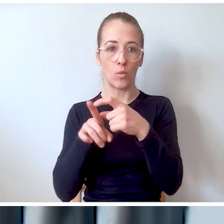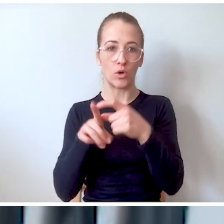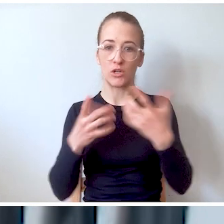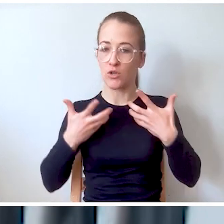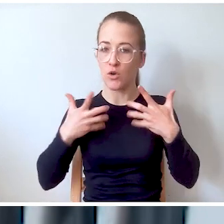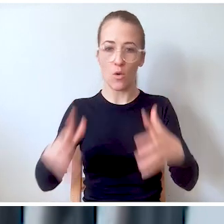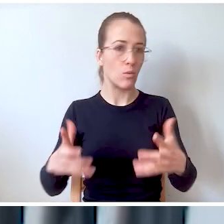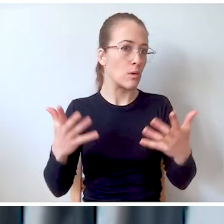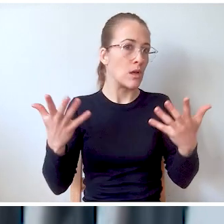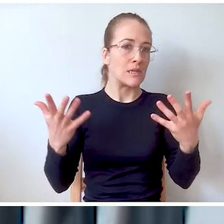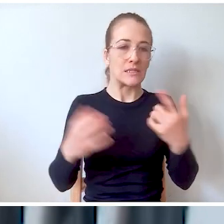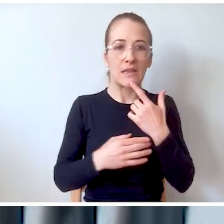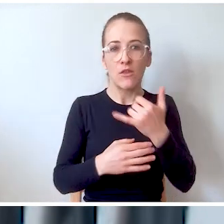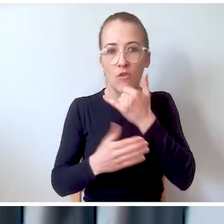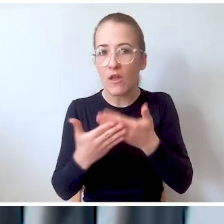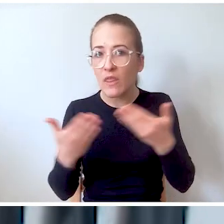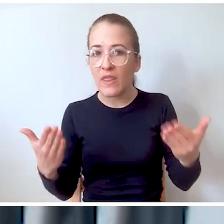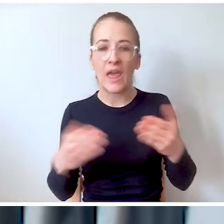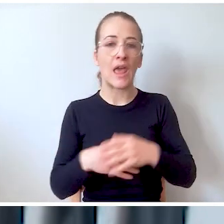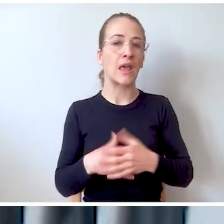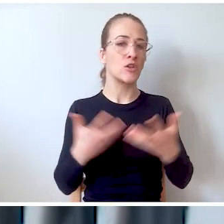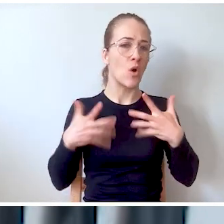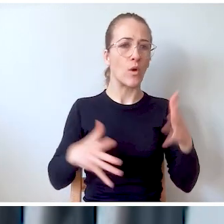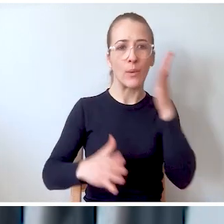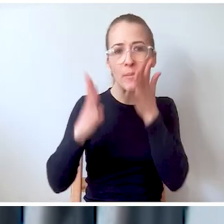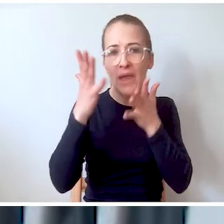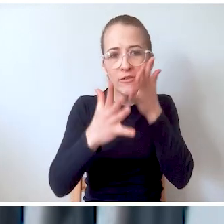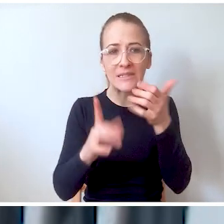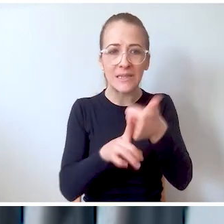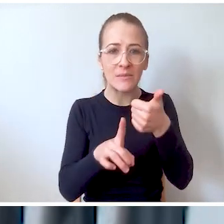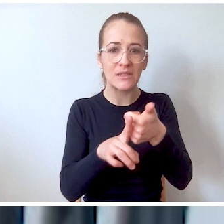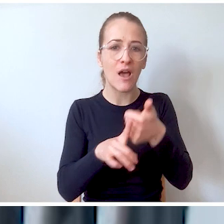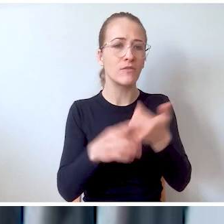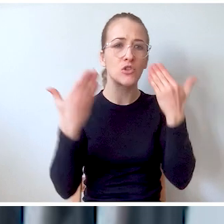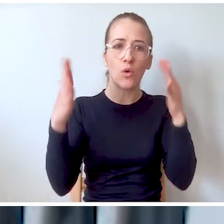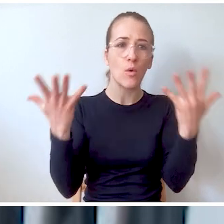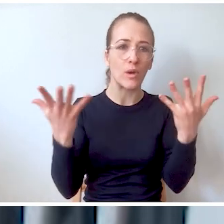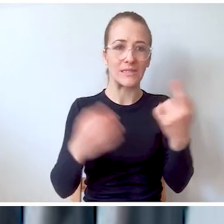They're afraid of embarrassing themselves. So they expect the least out of people